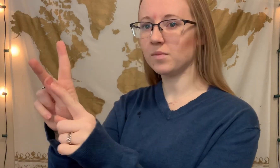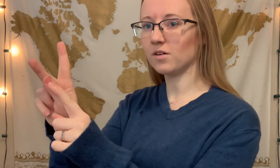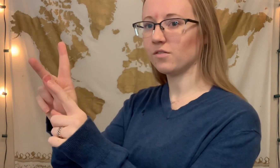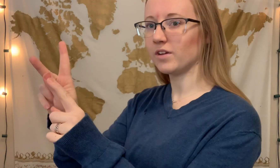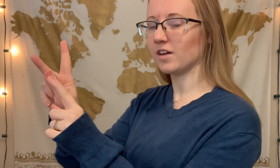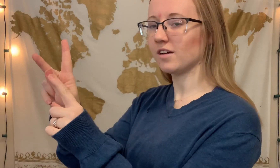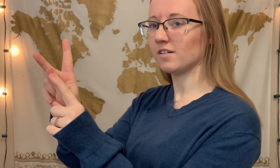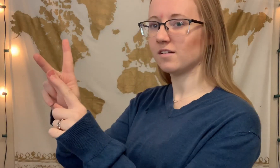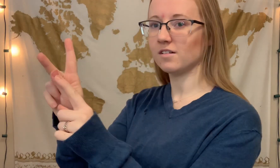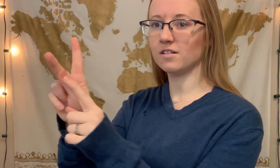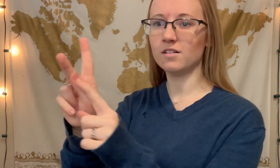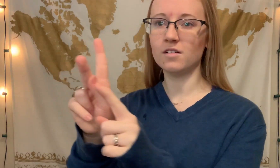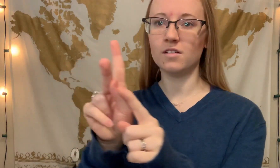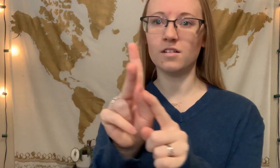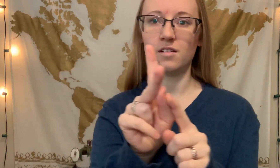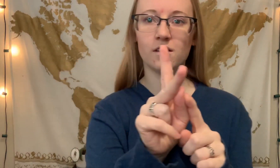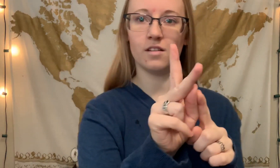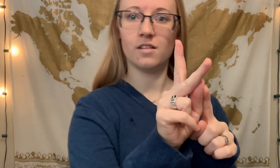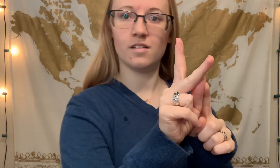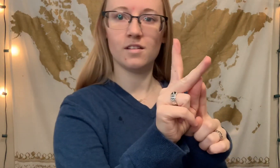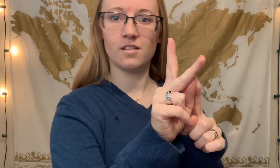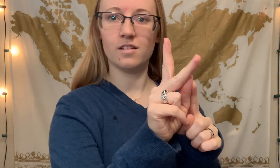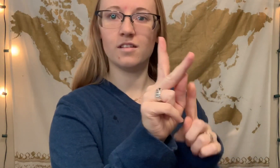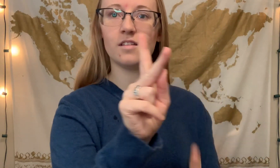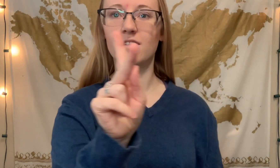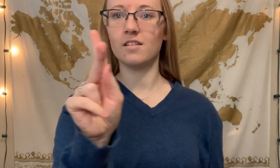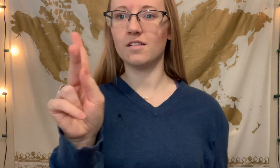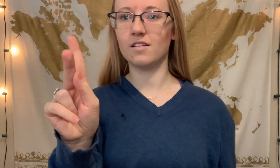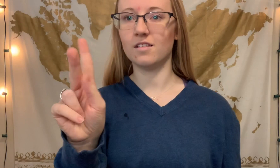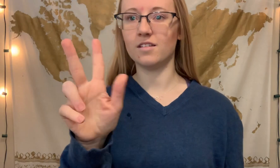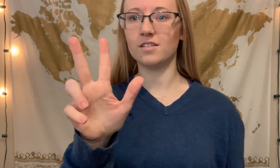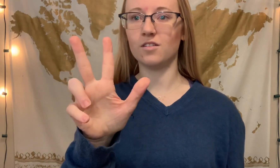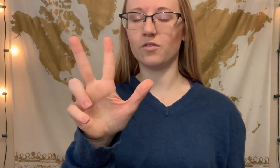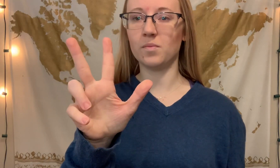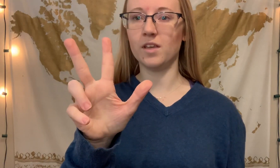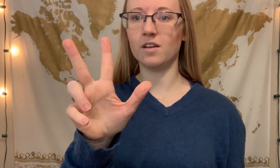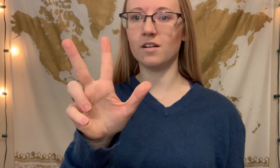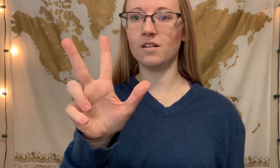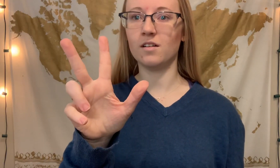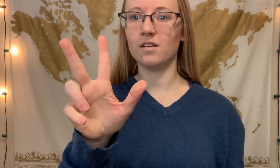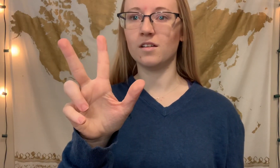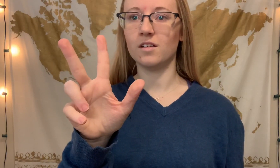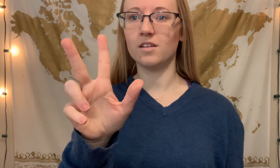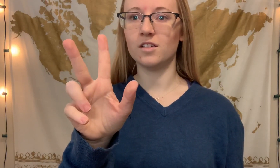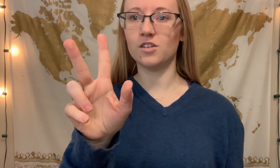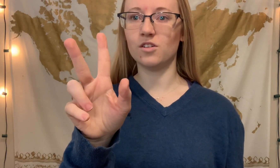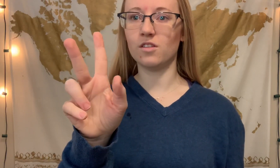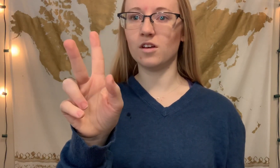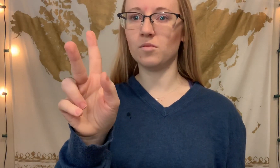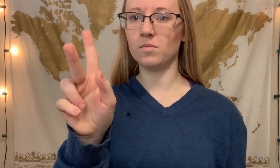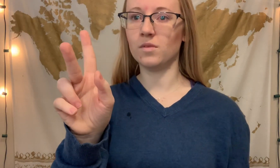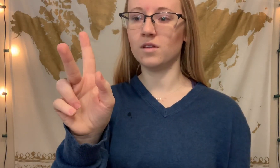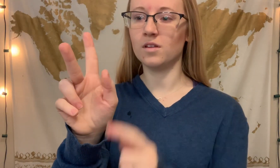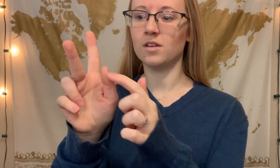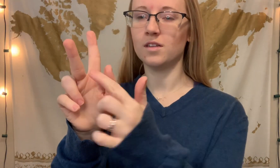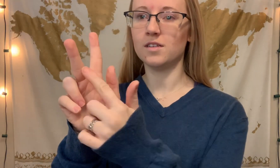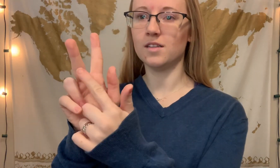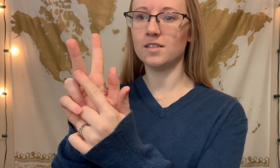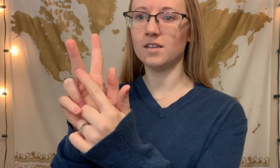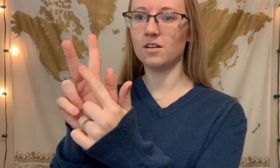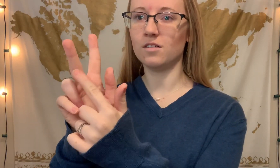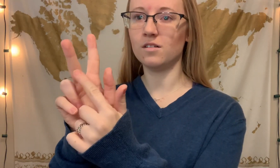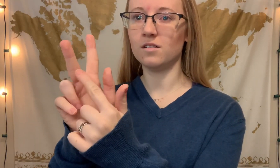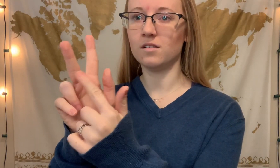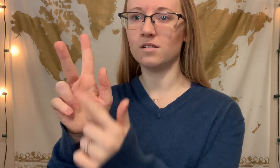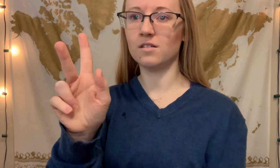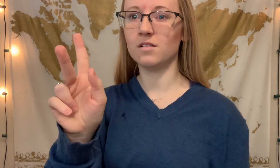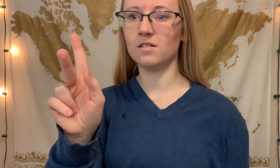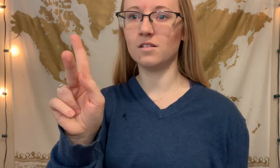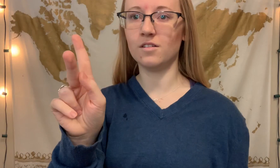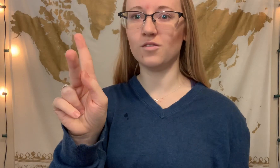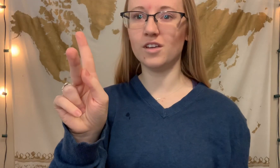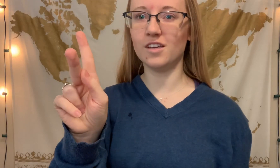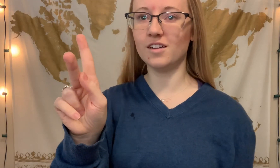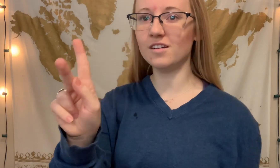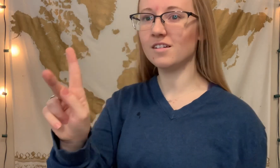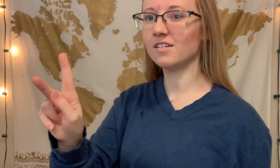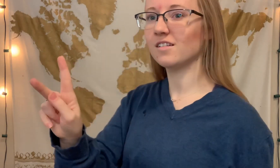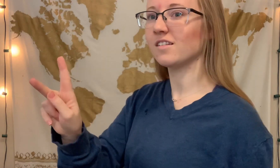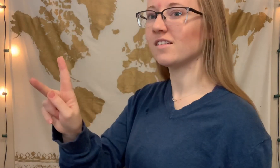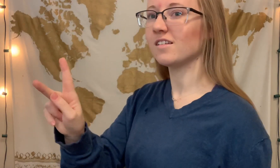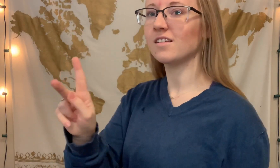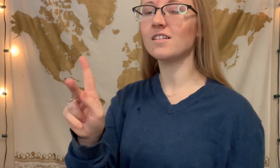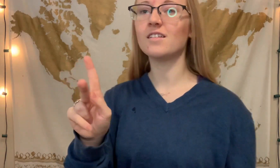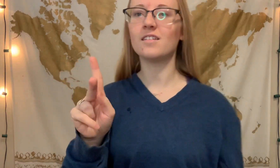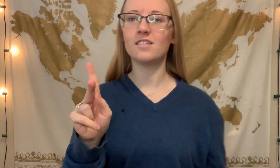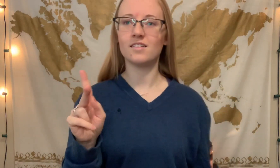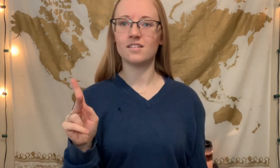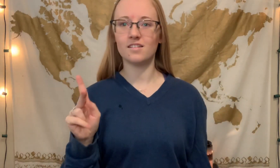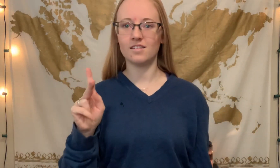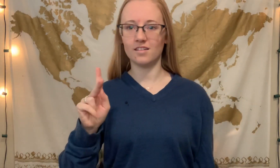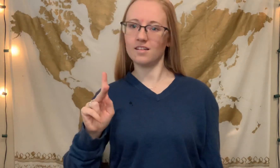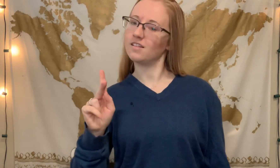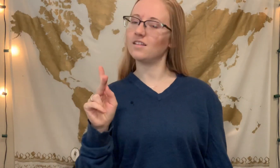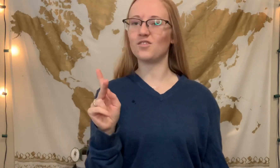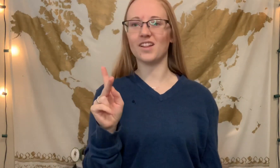middle finger. From here, touch your thumb to this knuckle right here and relax